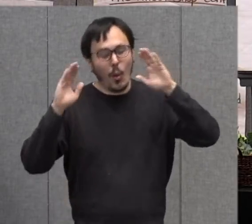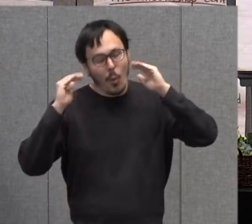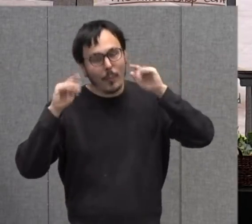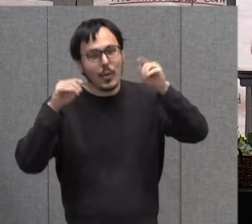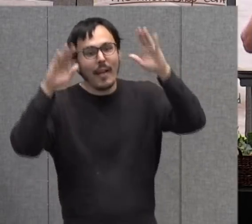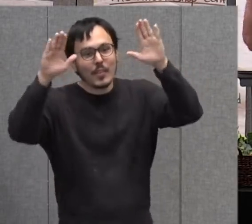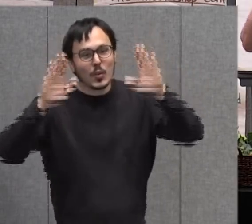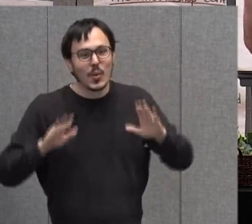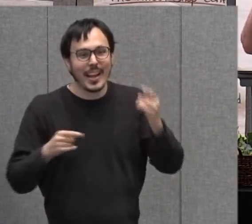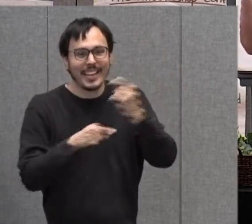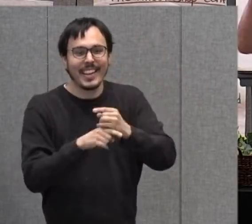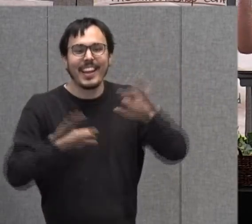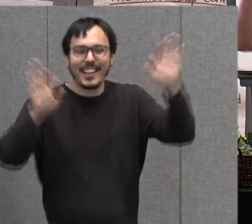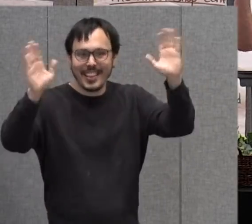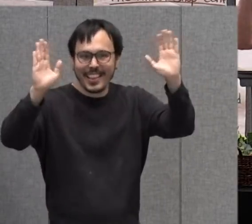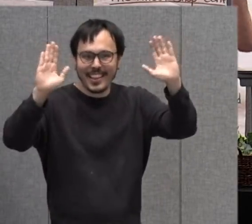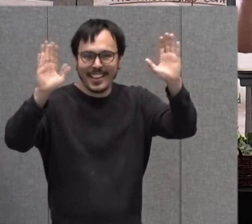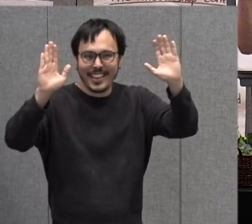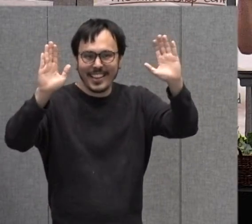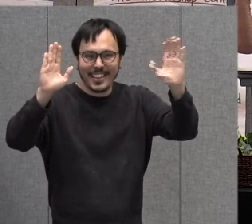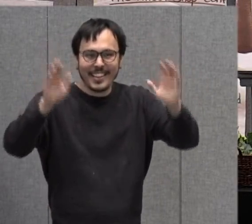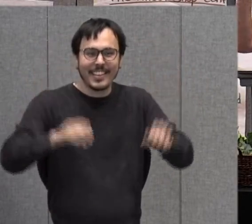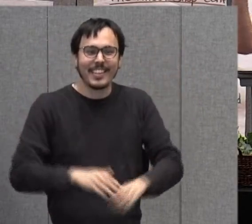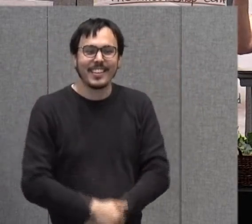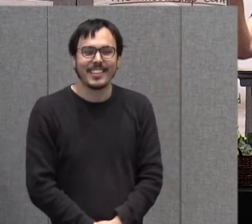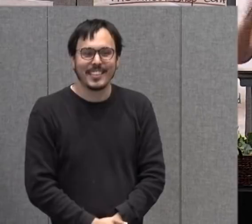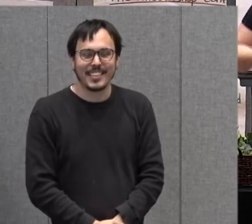and thanks so much mathematicians. Bye mathematicians. Bye bye.